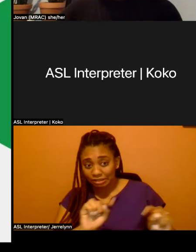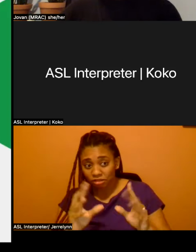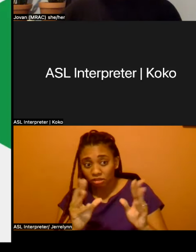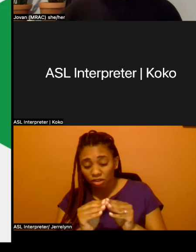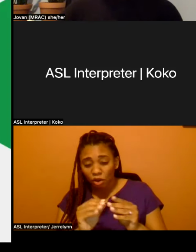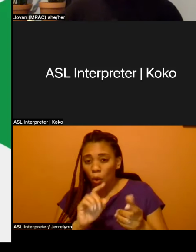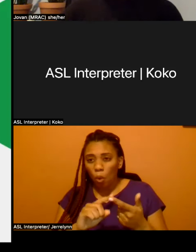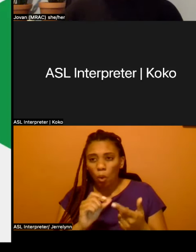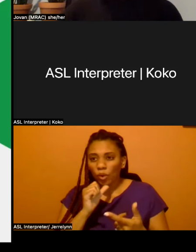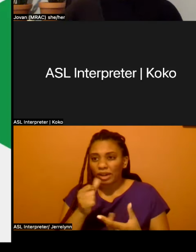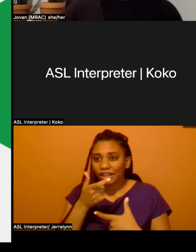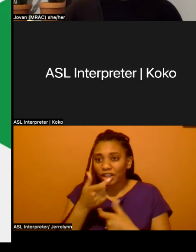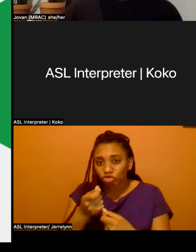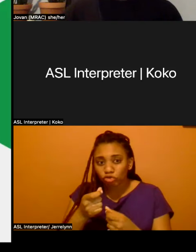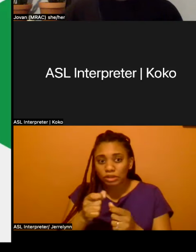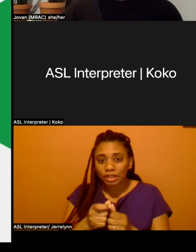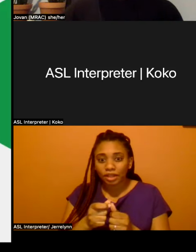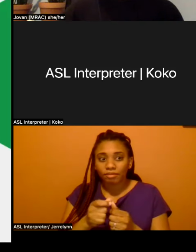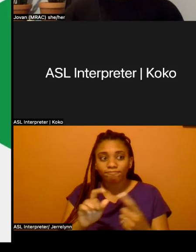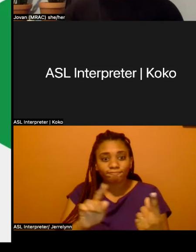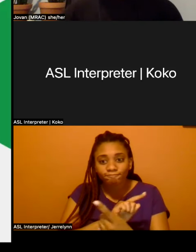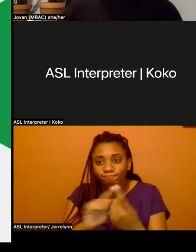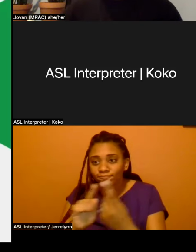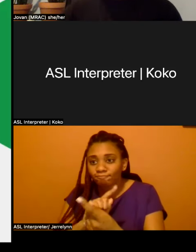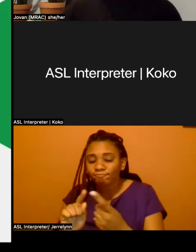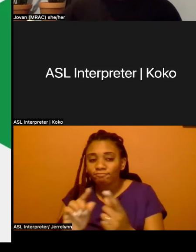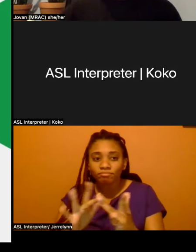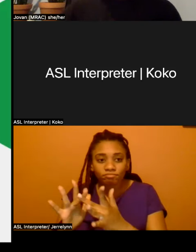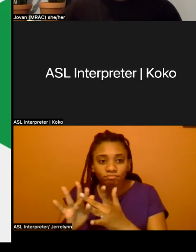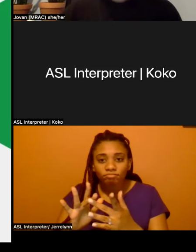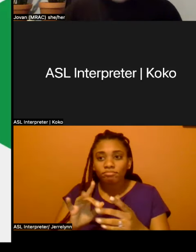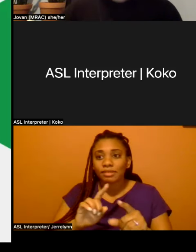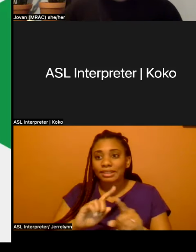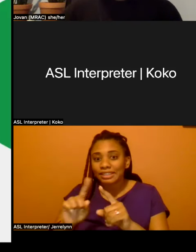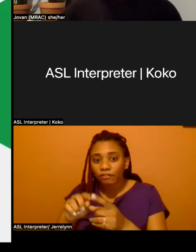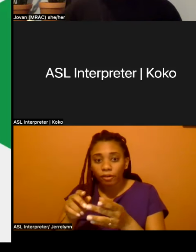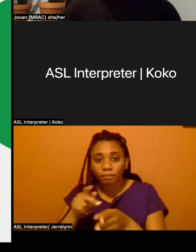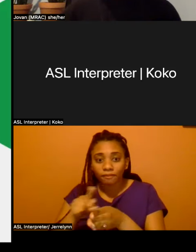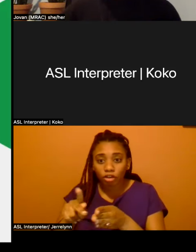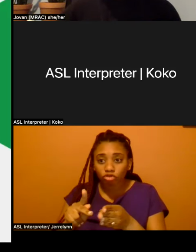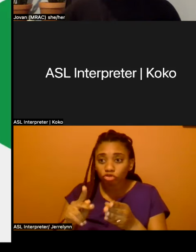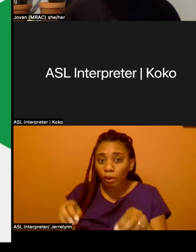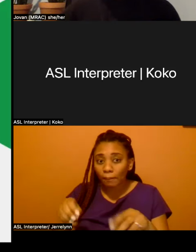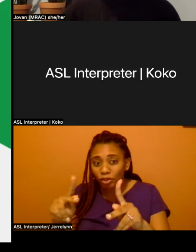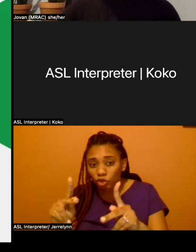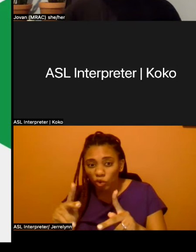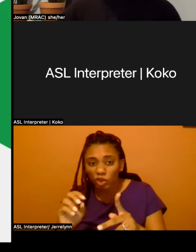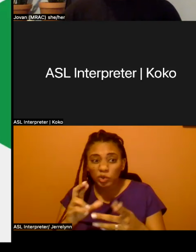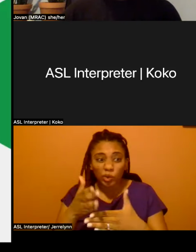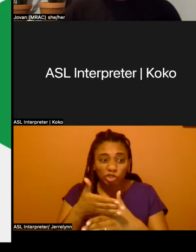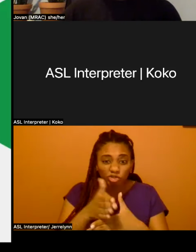pursuing professional development opportunities, or sharing knowledge and resources, then this program may not be a good fit for you.